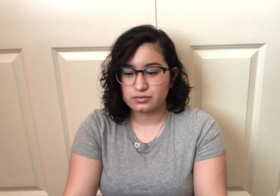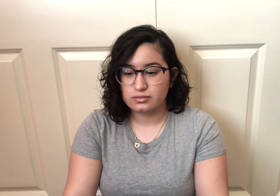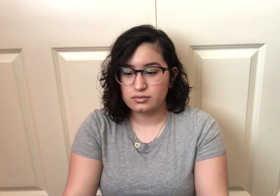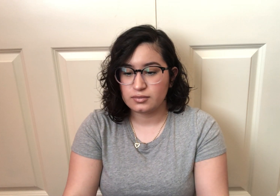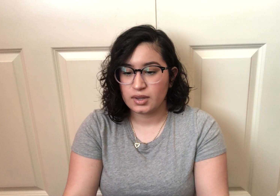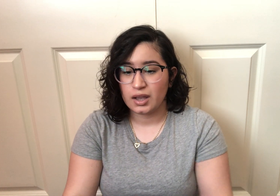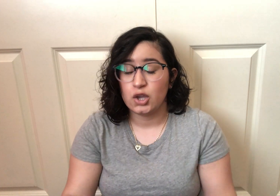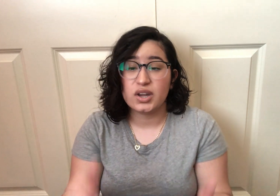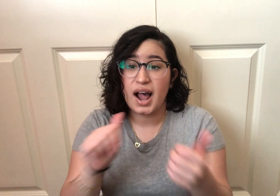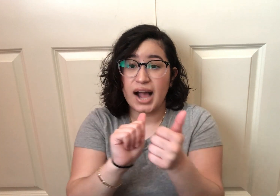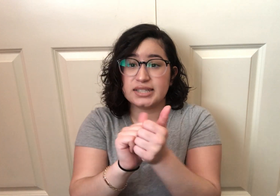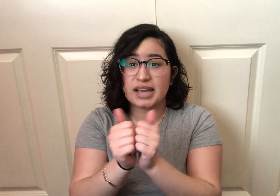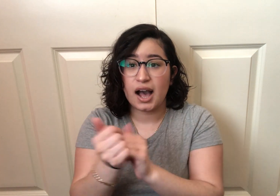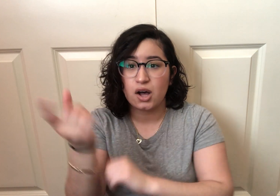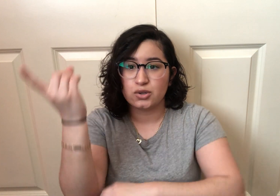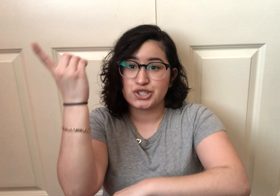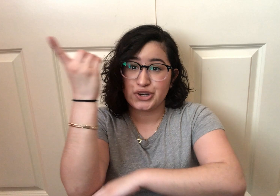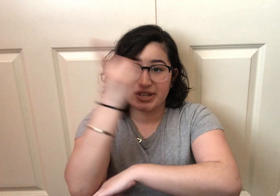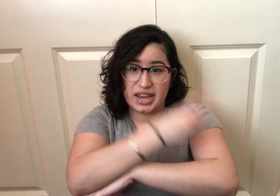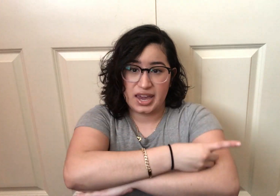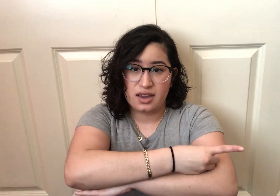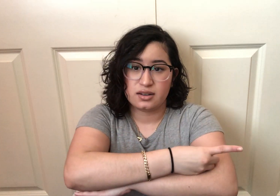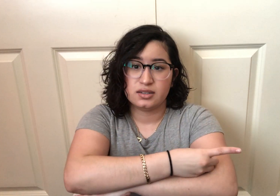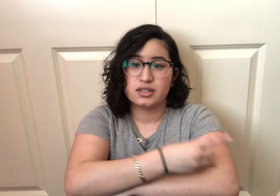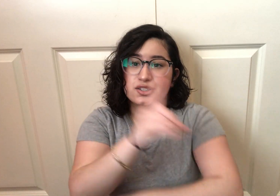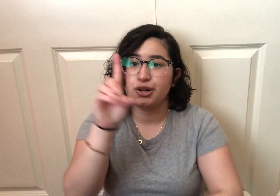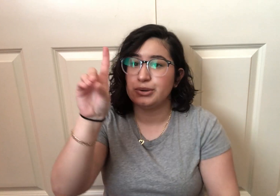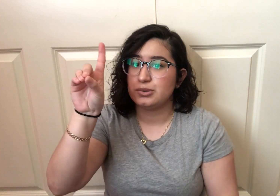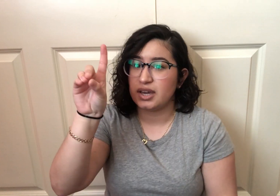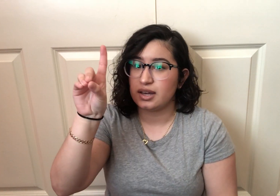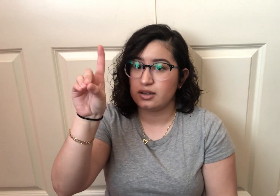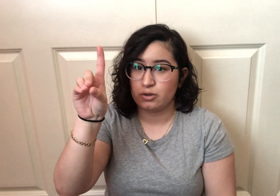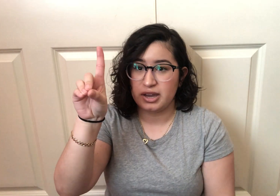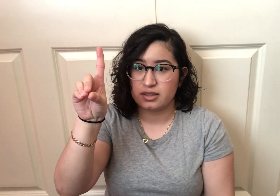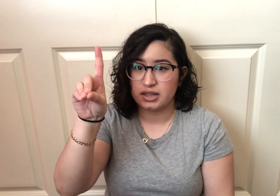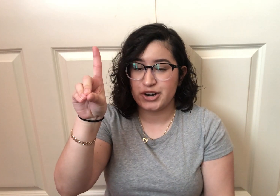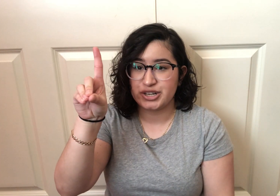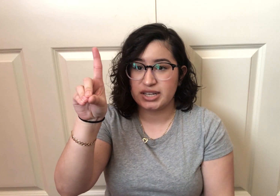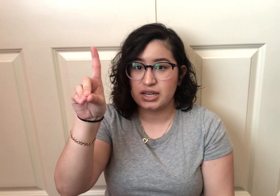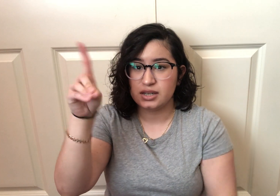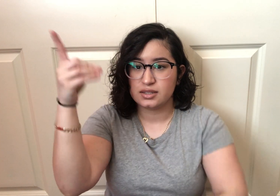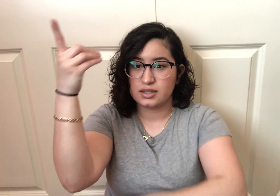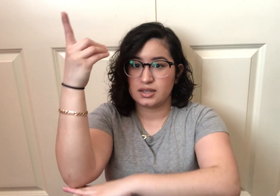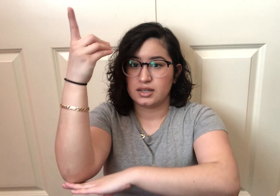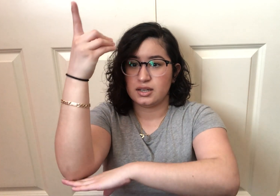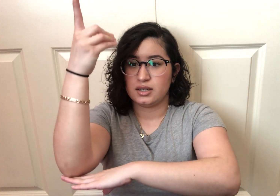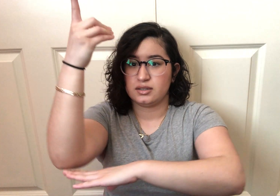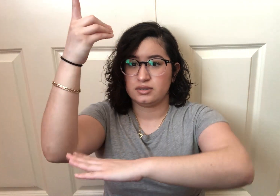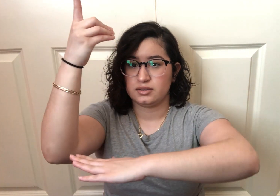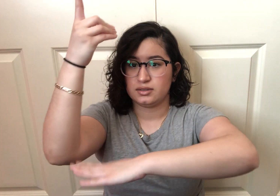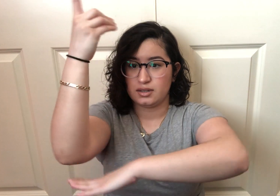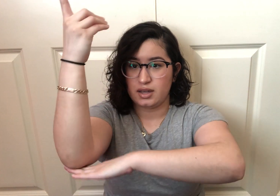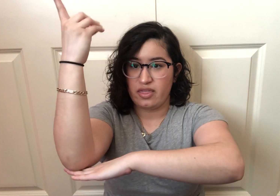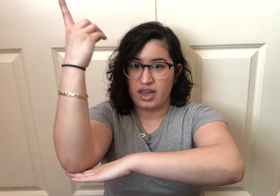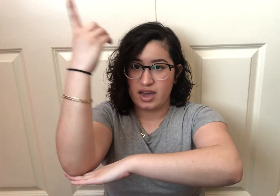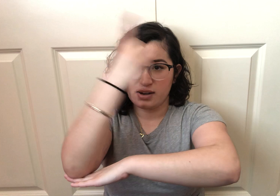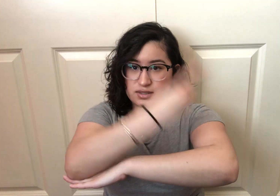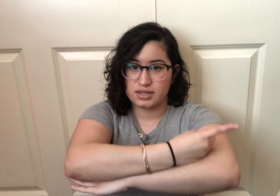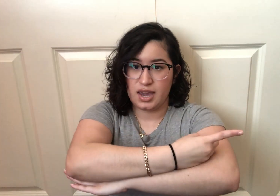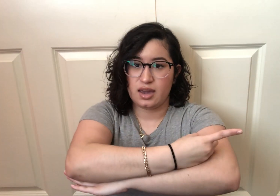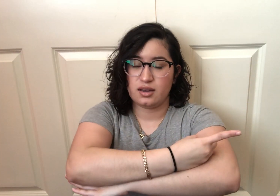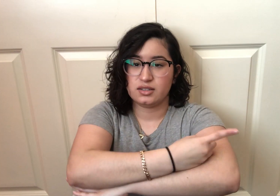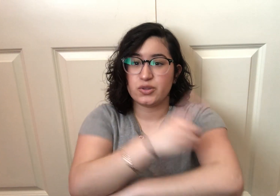You can ask "how's your day?" So you take, you make the letter D and then "day" so